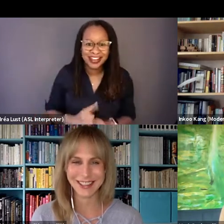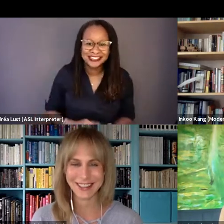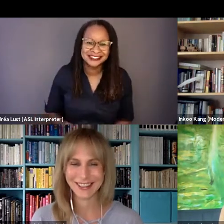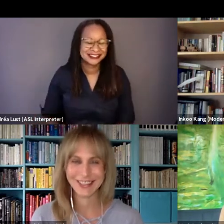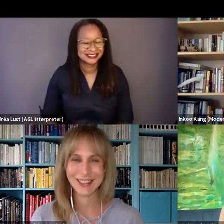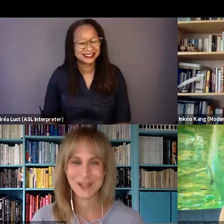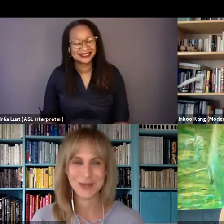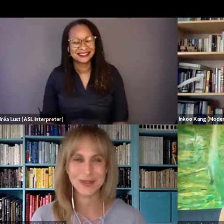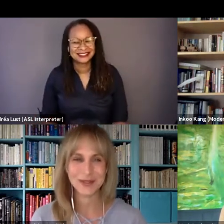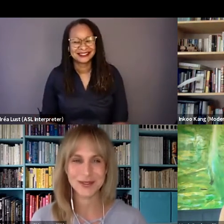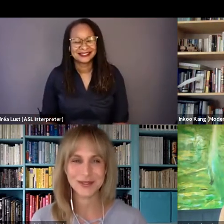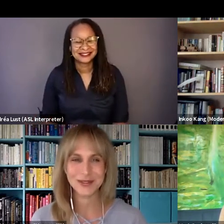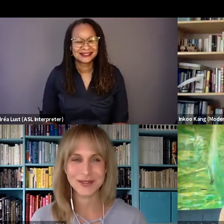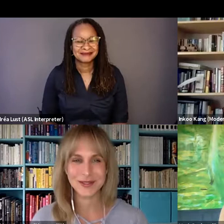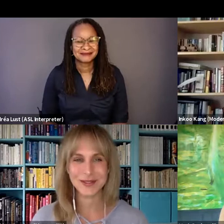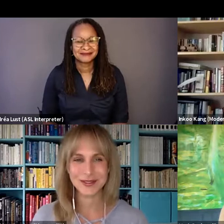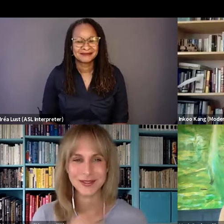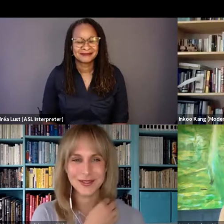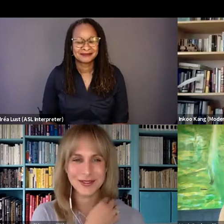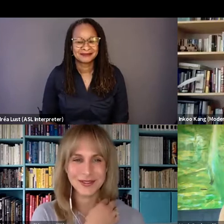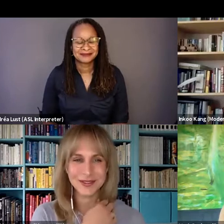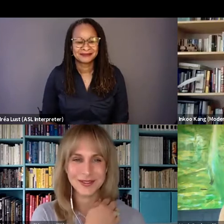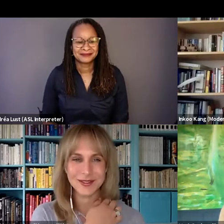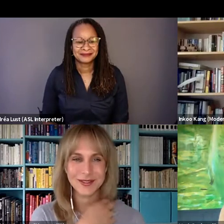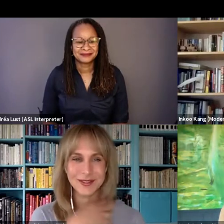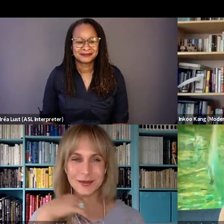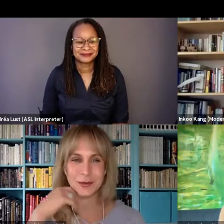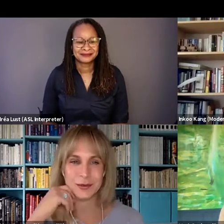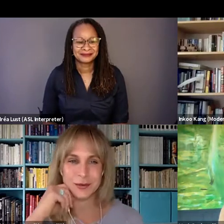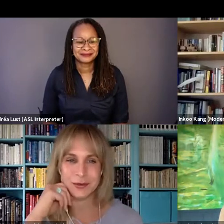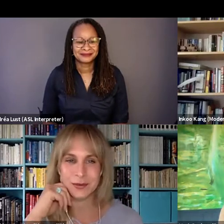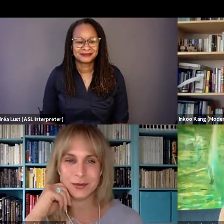And so yeah, I guess I wanted to, I guess I was wondering,